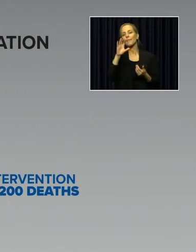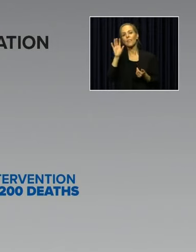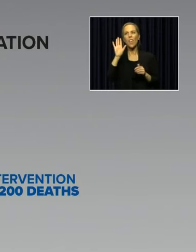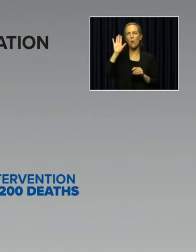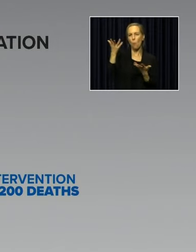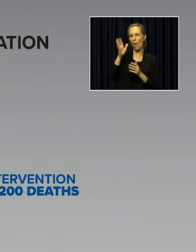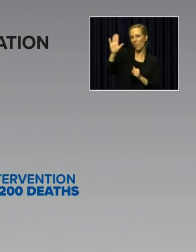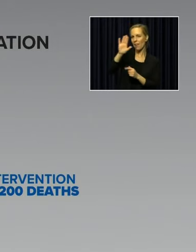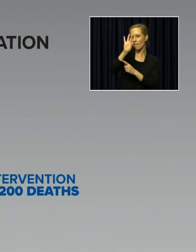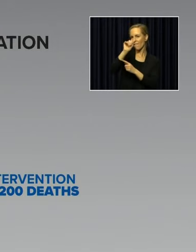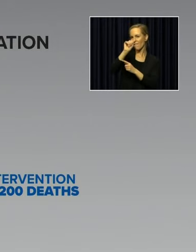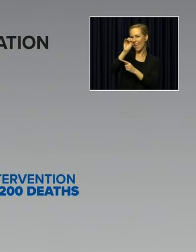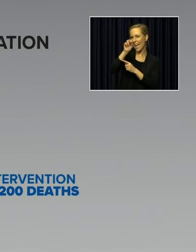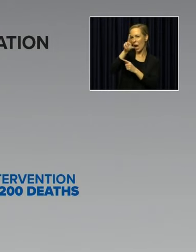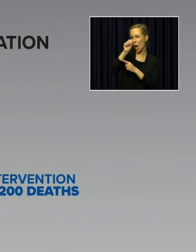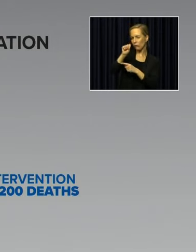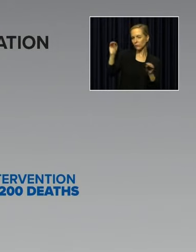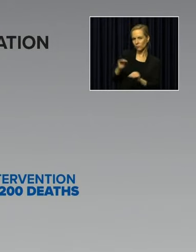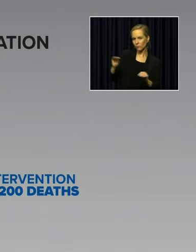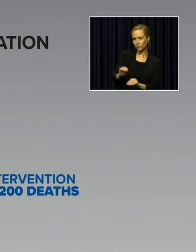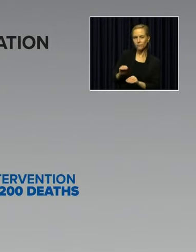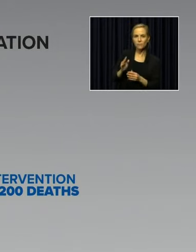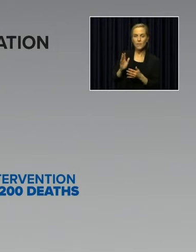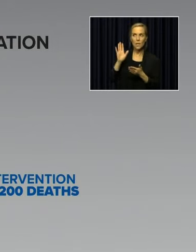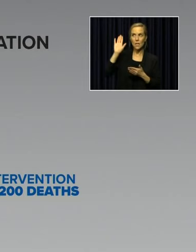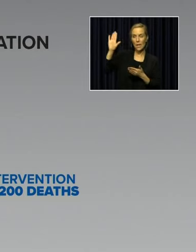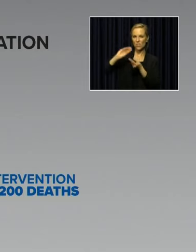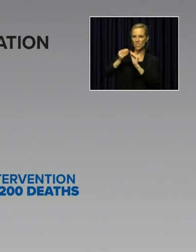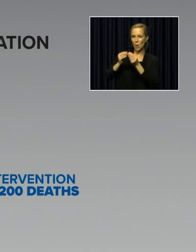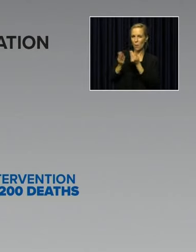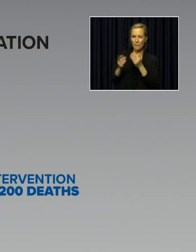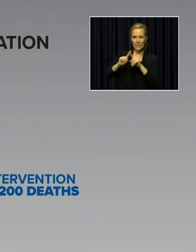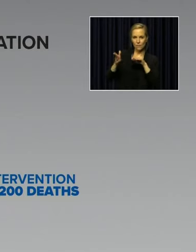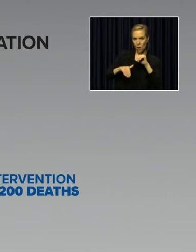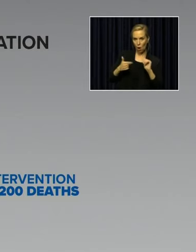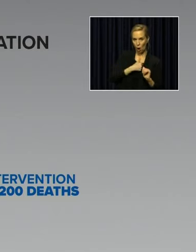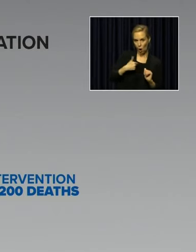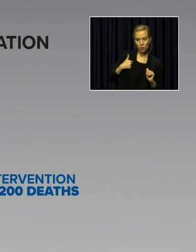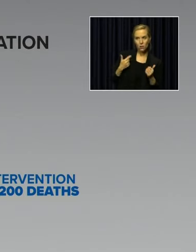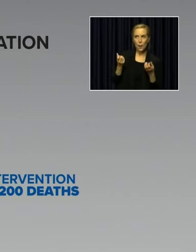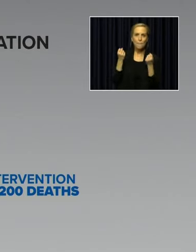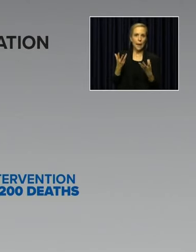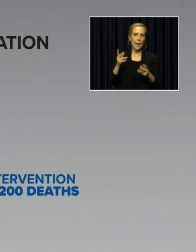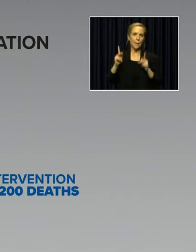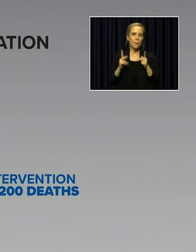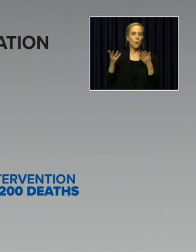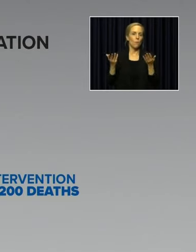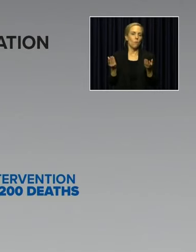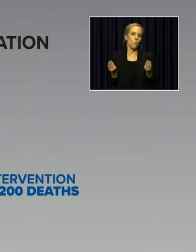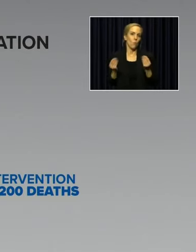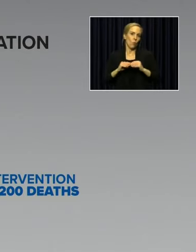AND WE BALK THE THREE AREAS THAT WE CAN ADDRESS THIS VIRUS WITH,